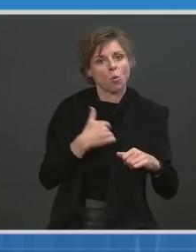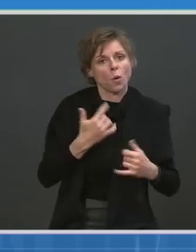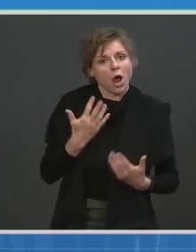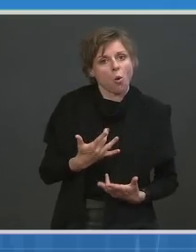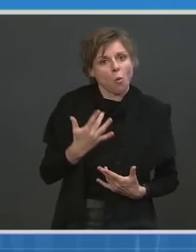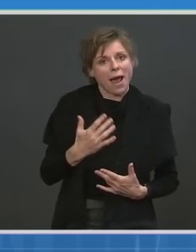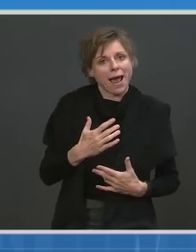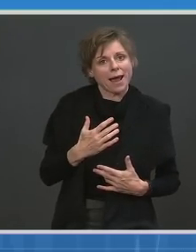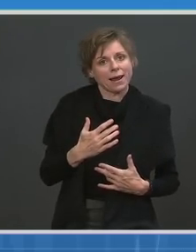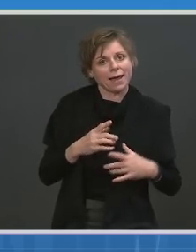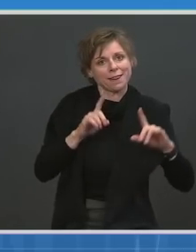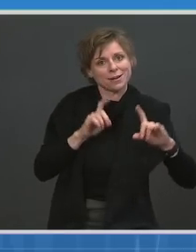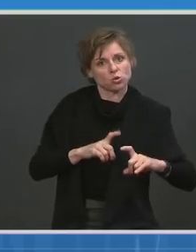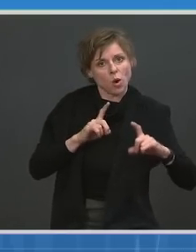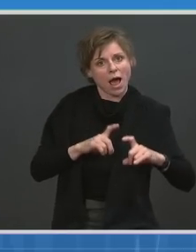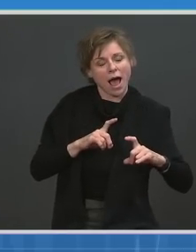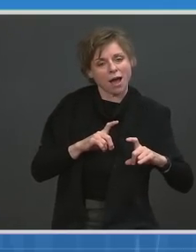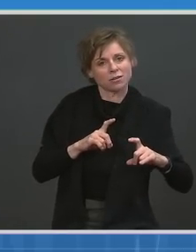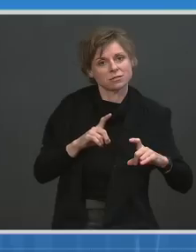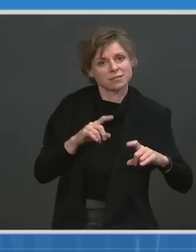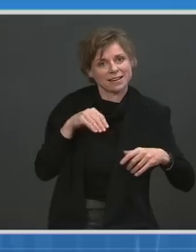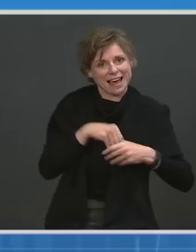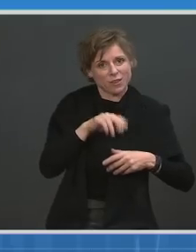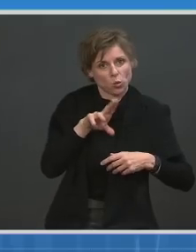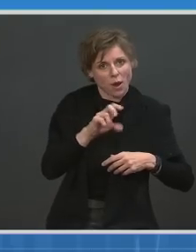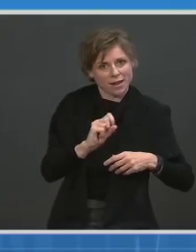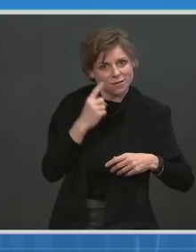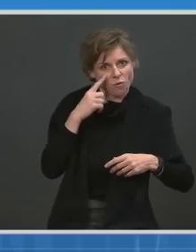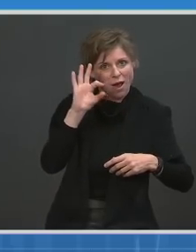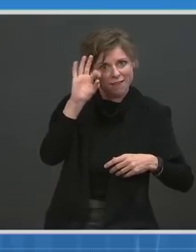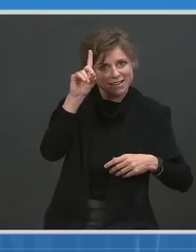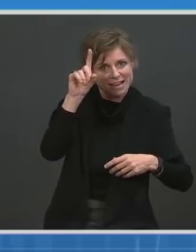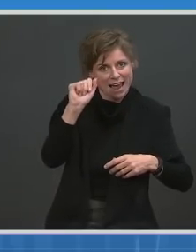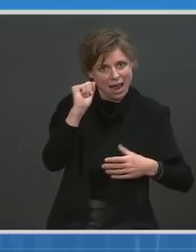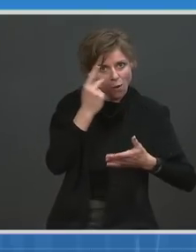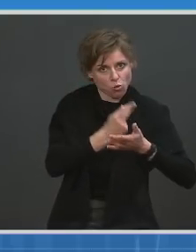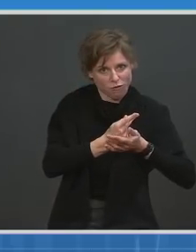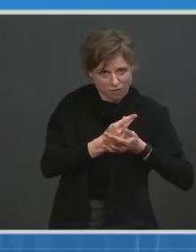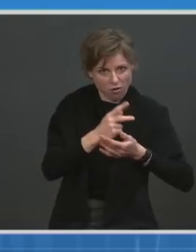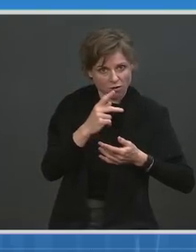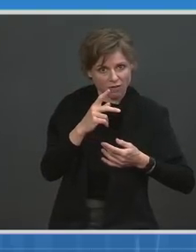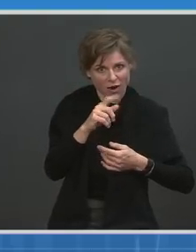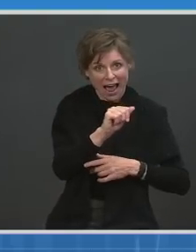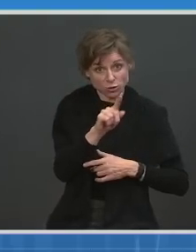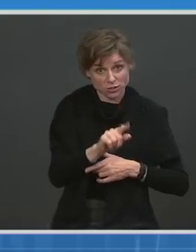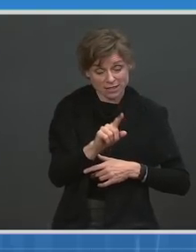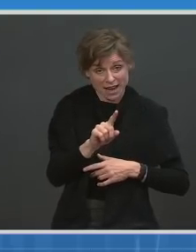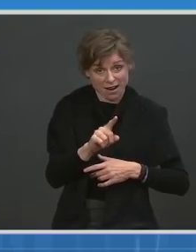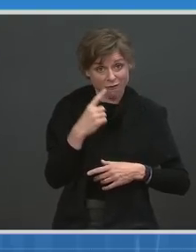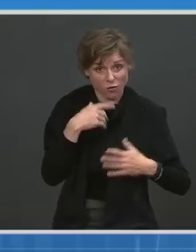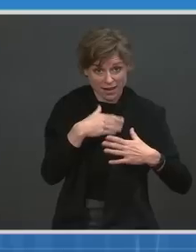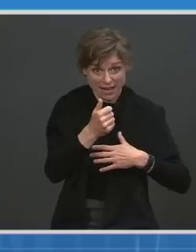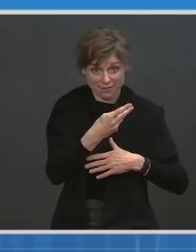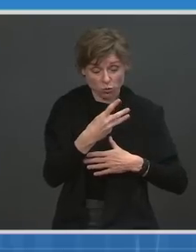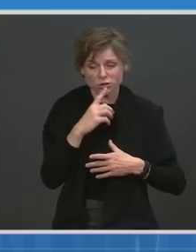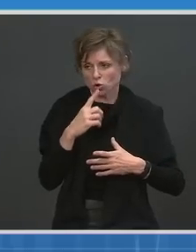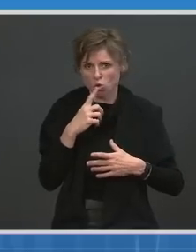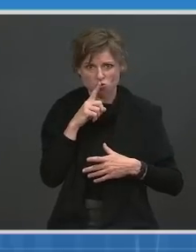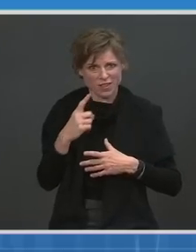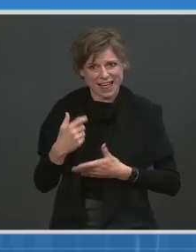and FDA action on AstraZeneca in the next several weeks. So this arrangement helps Canada and Mexico,